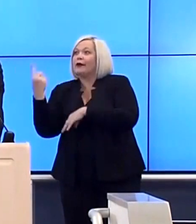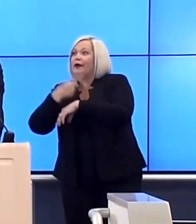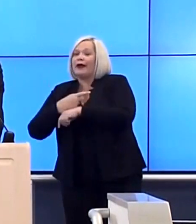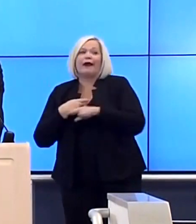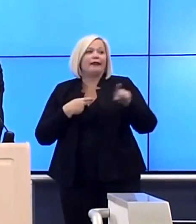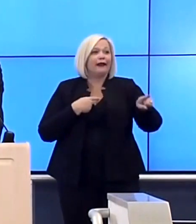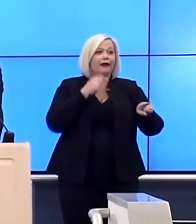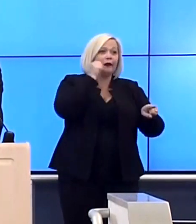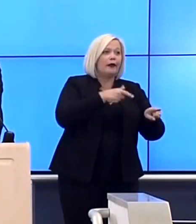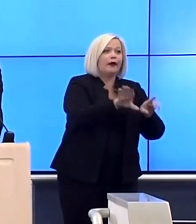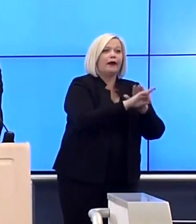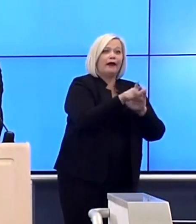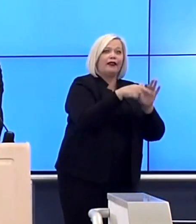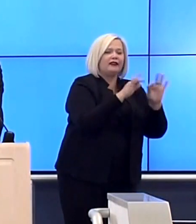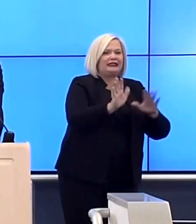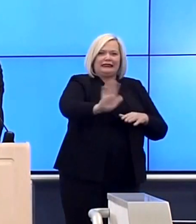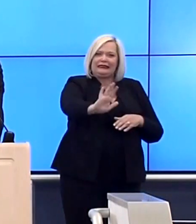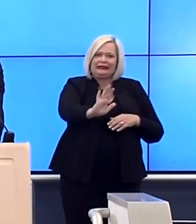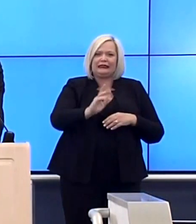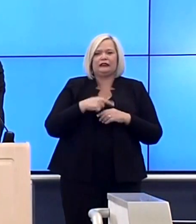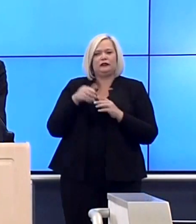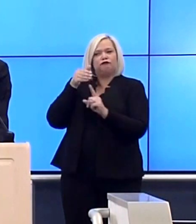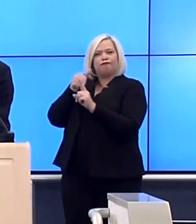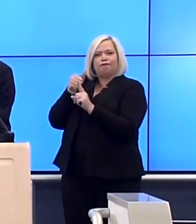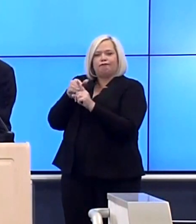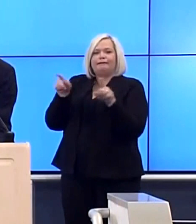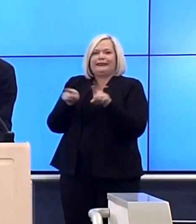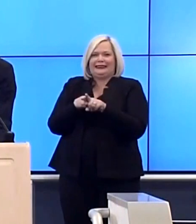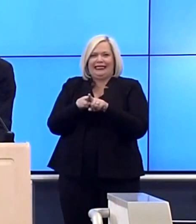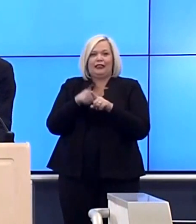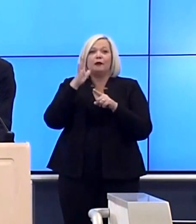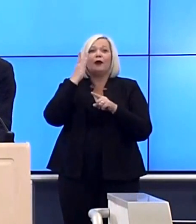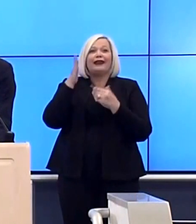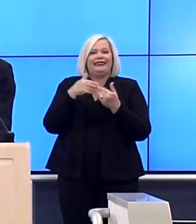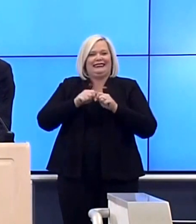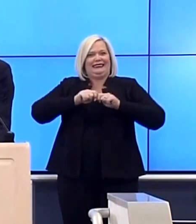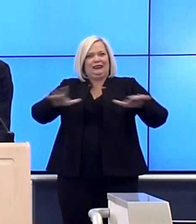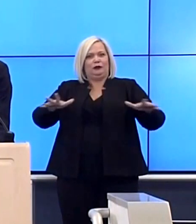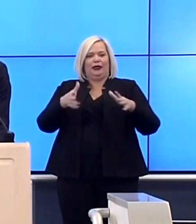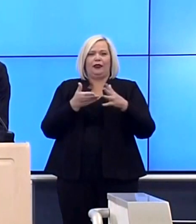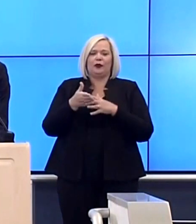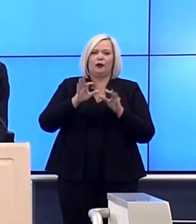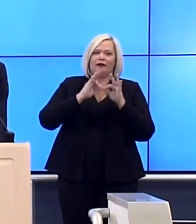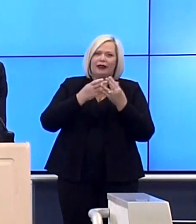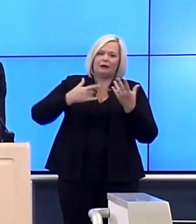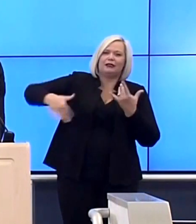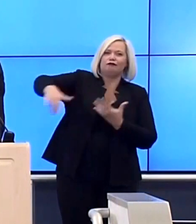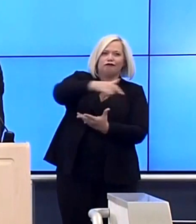IS ALSO BEING CAUTIOUS VERSUS CHOOSING DIFFERENT FAMILIES ON CHOOSING DIFFERENT FAMILIES ON DIFFERENT DAYS. DIFFERENT DAYS. HOUSEHOLDS ARE A MAJOR SOURCE OF HOUSEHOLDS ARE A MAJOR SOURCE OF SPREAD.